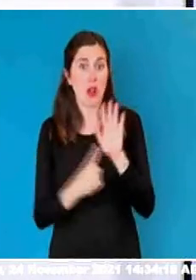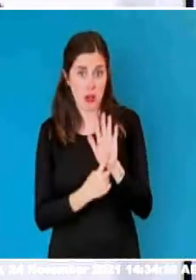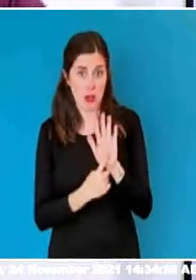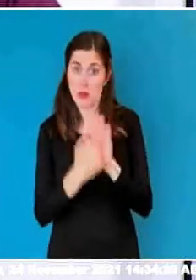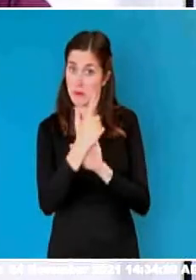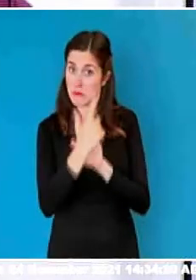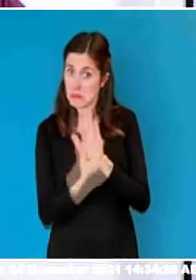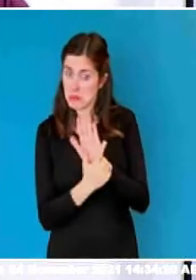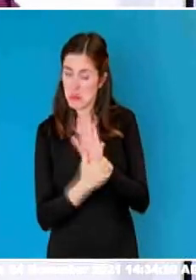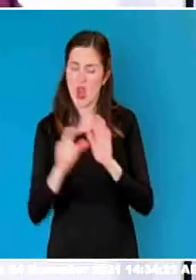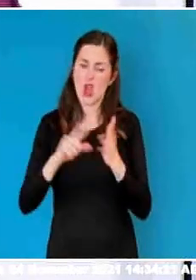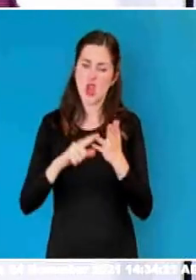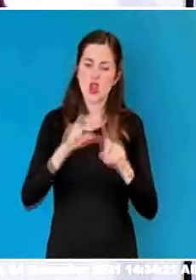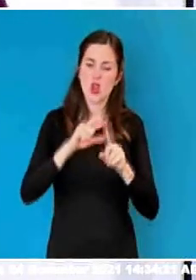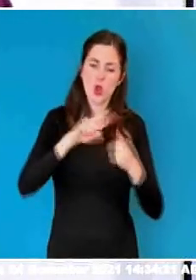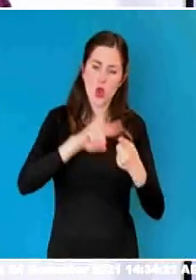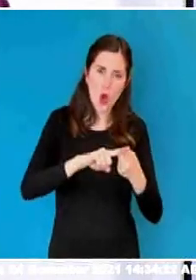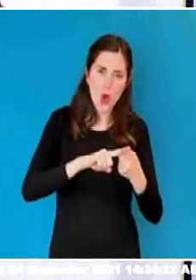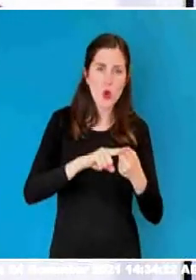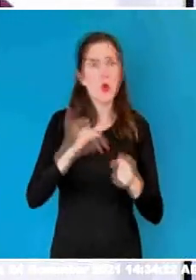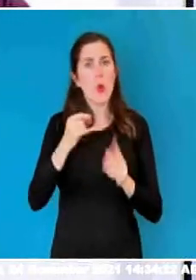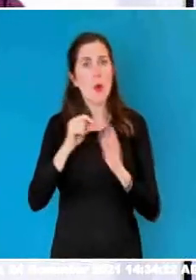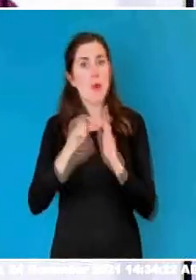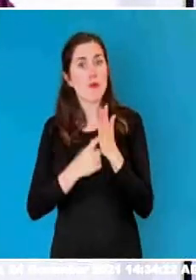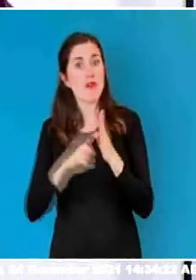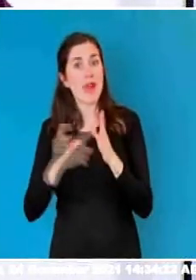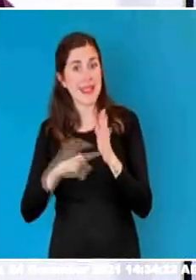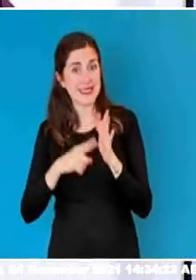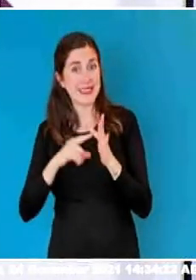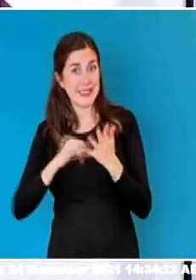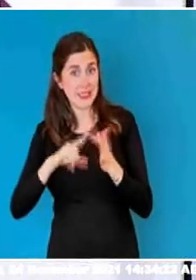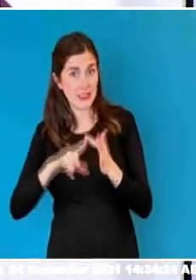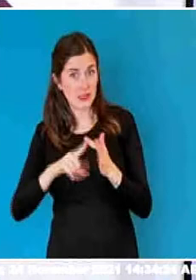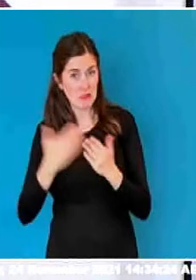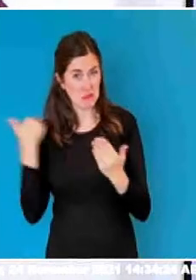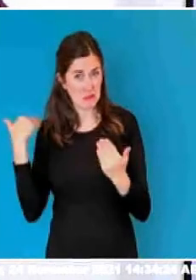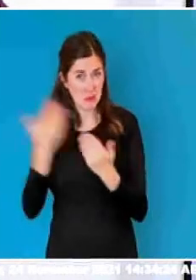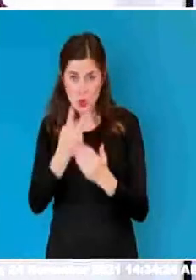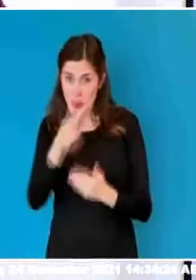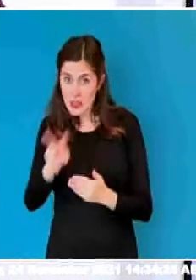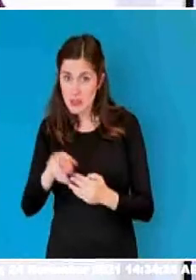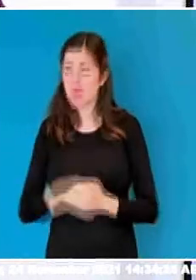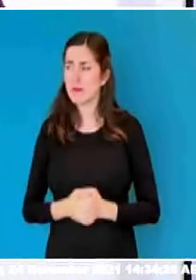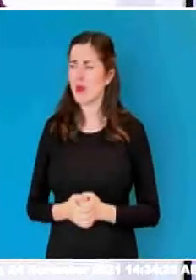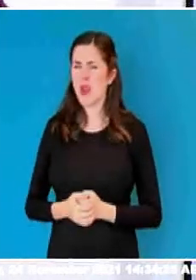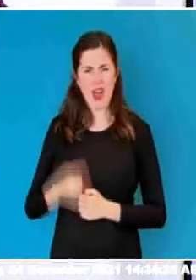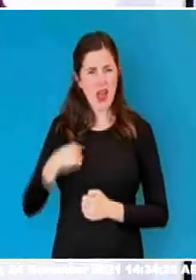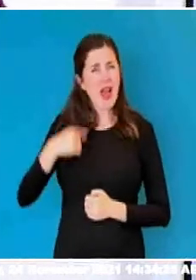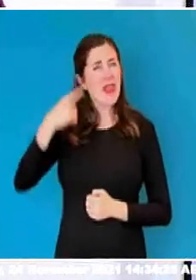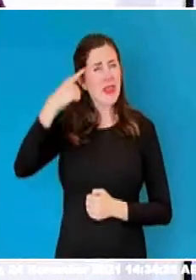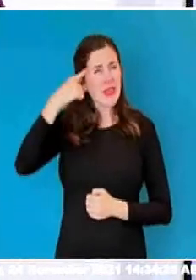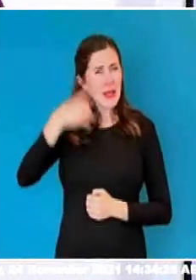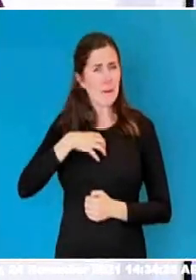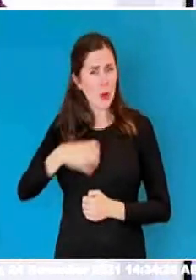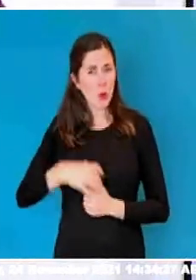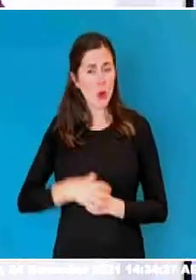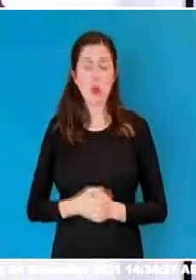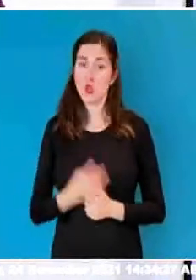I think there are more than that. Twenty four, I beg your pardon, yes.